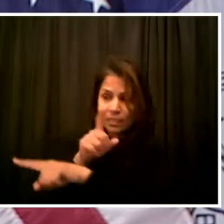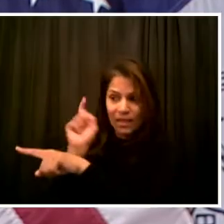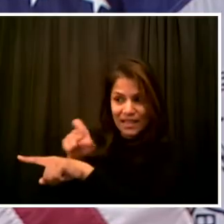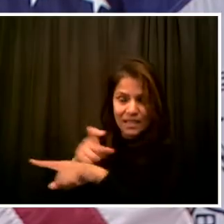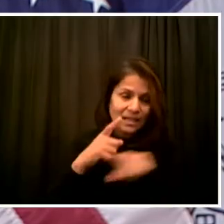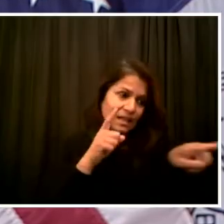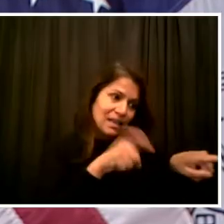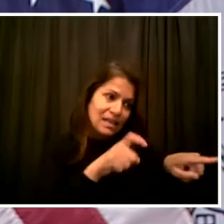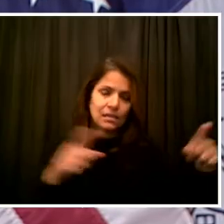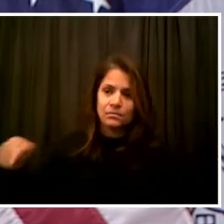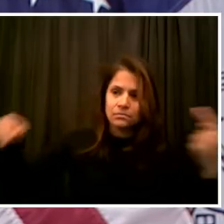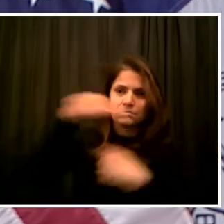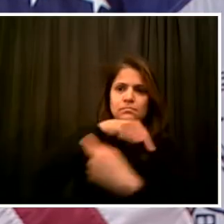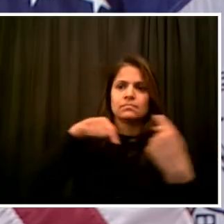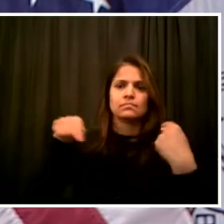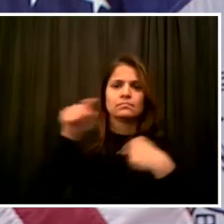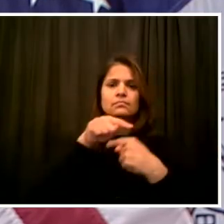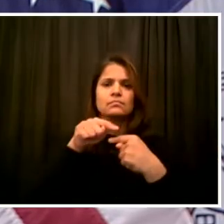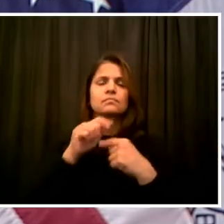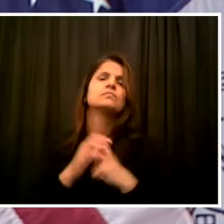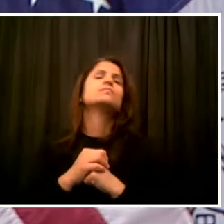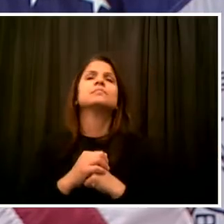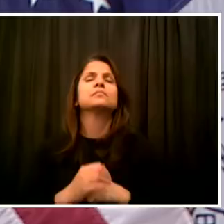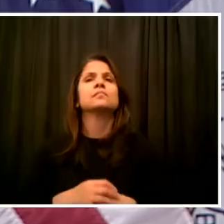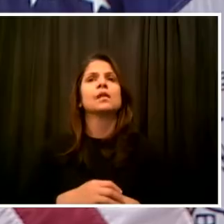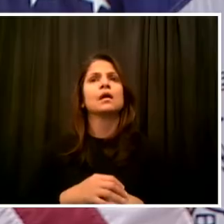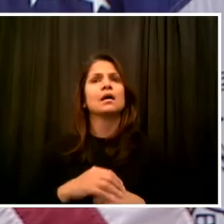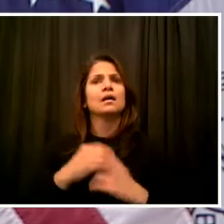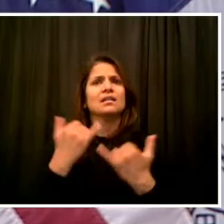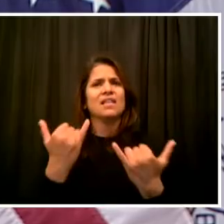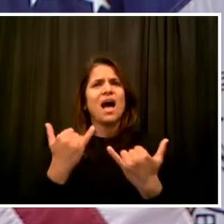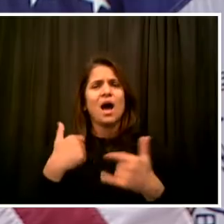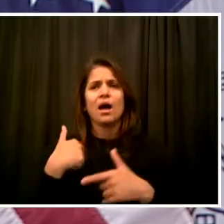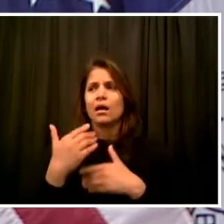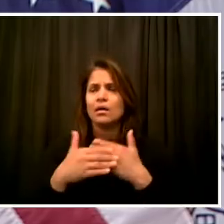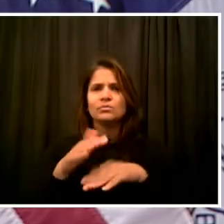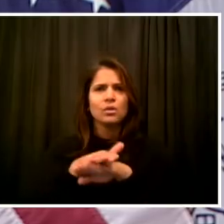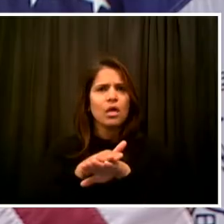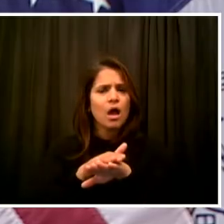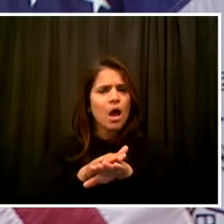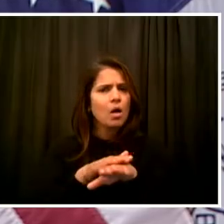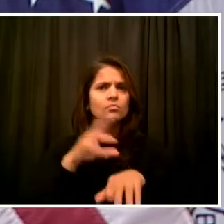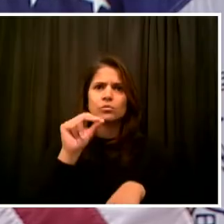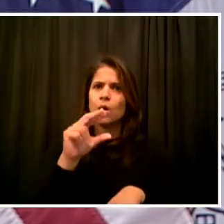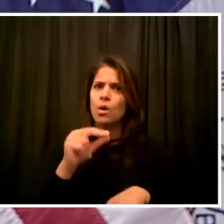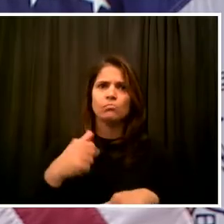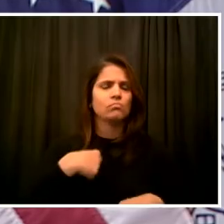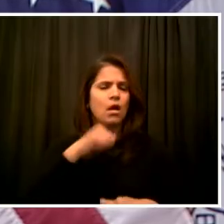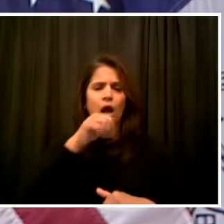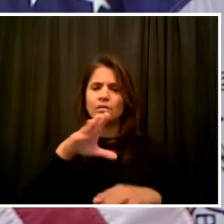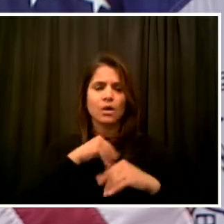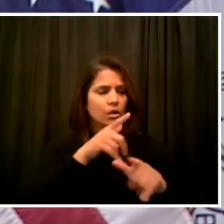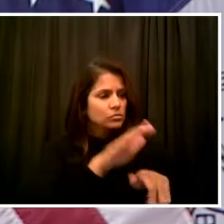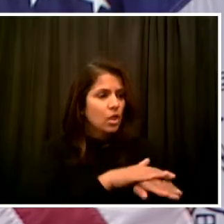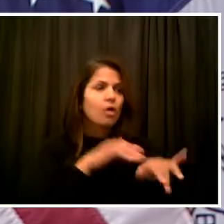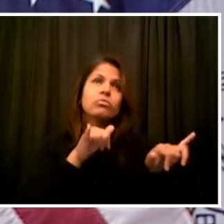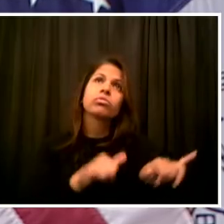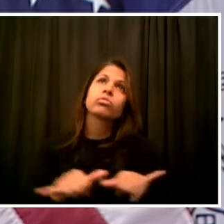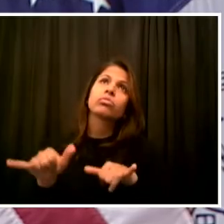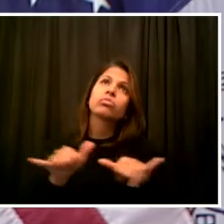I FELT A DEEP SENSE OF URGNECY THAT I WANTED TO MAKE SURE THAT HPAPEDNE. WHEN I DIDN'T SEE IT HAPPENED QUICKLY ENOH,UG I INTERVENED TO